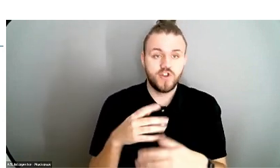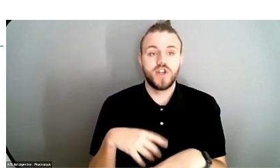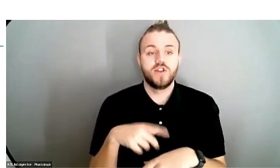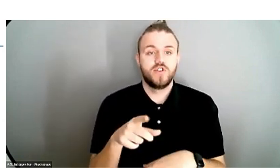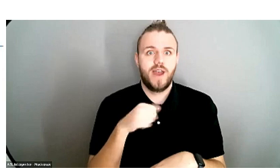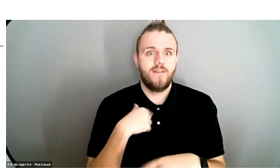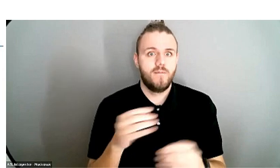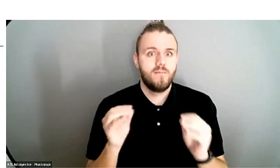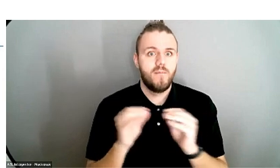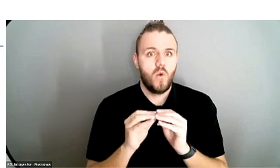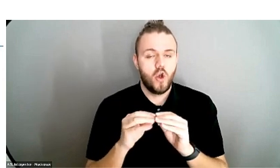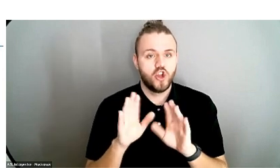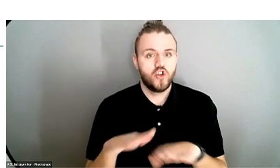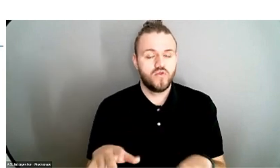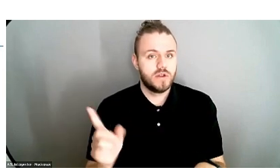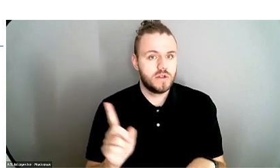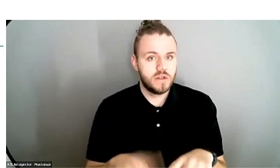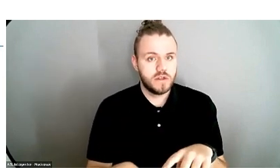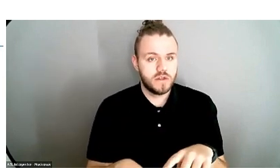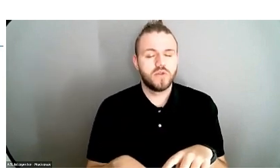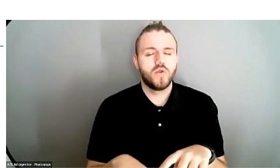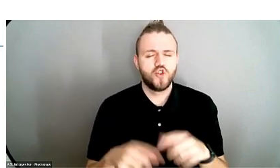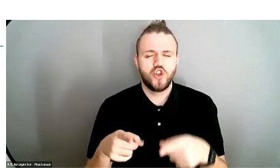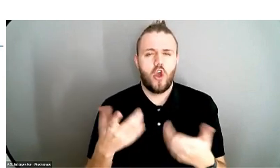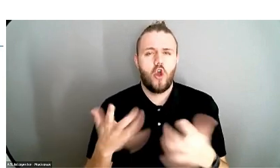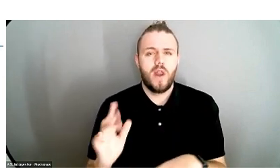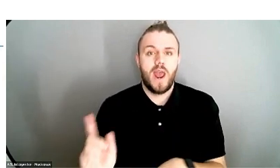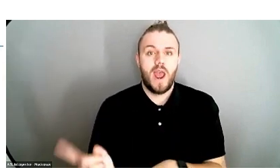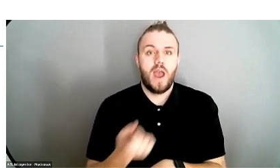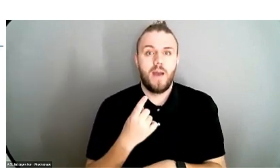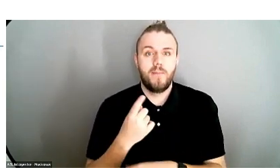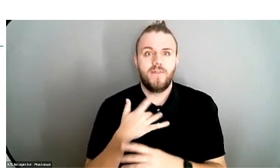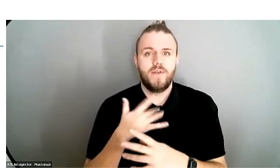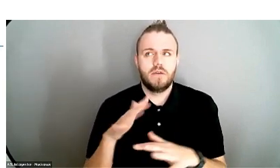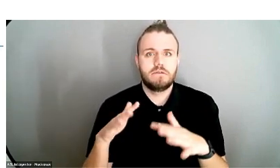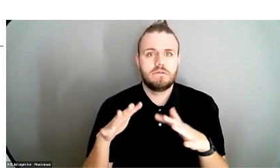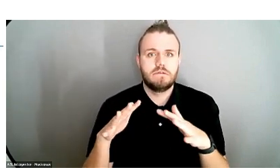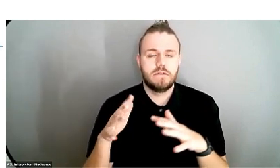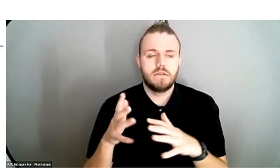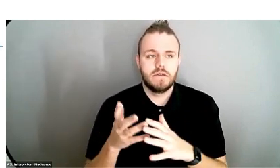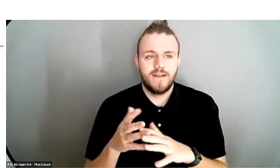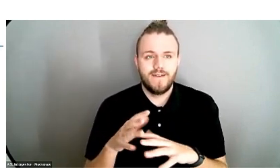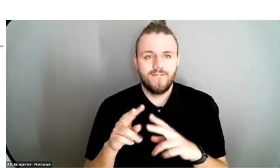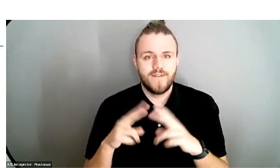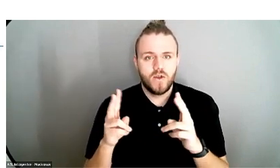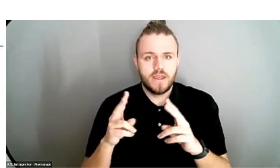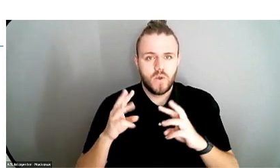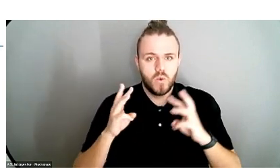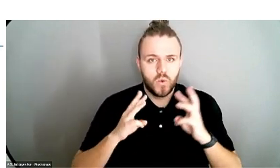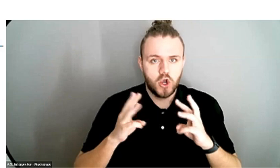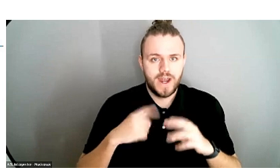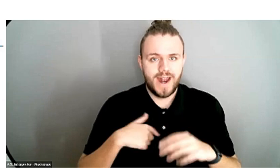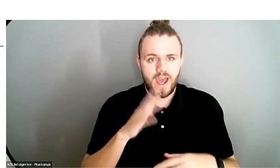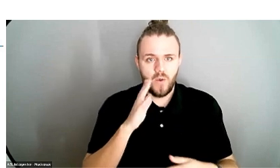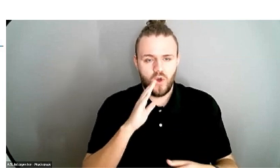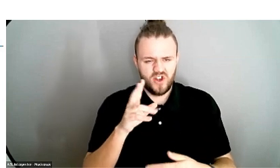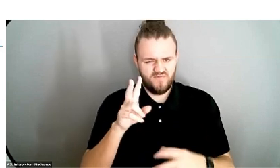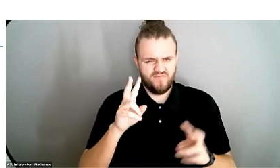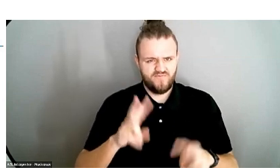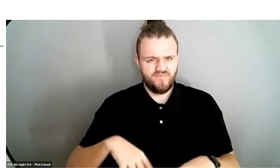So she already came in very timid, very worried that I would be judgmental.